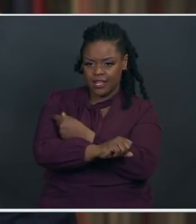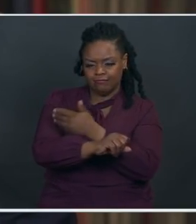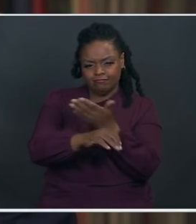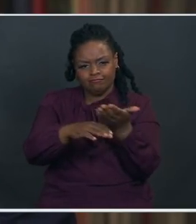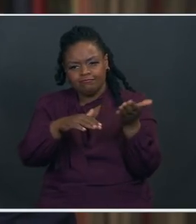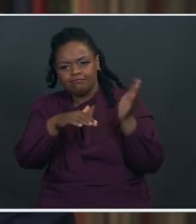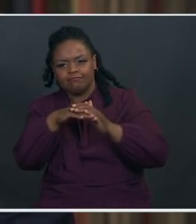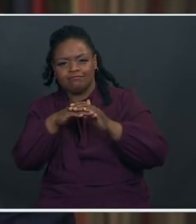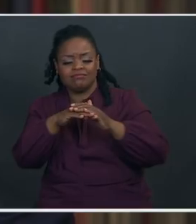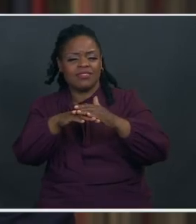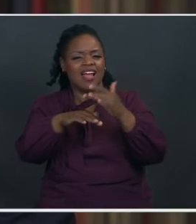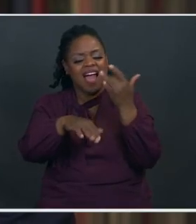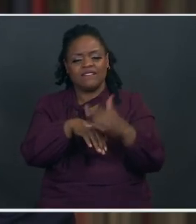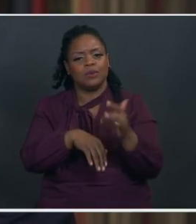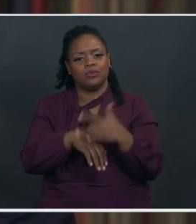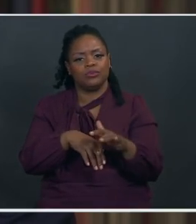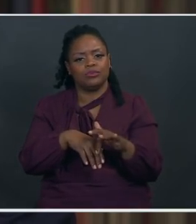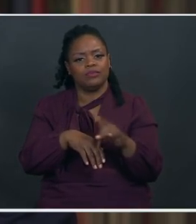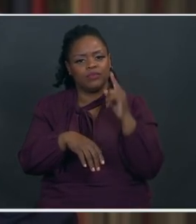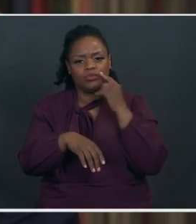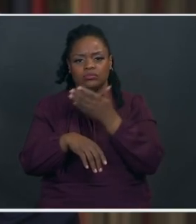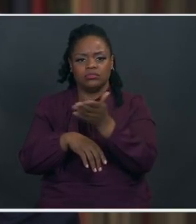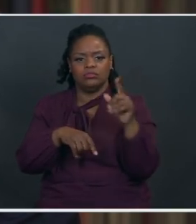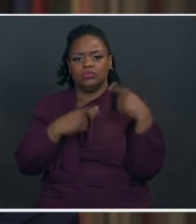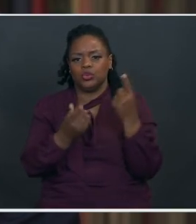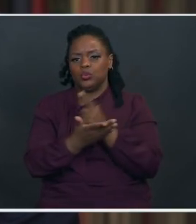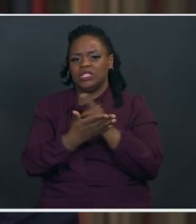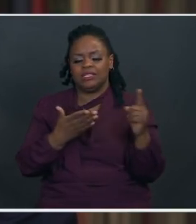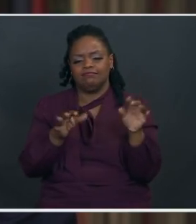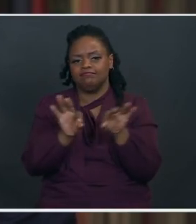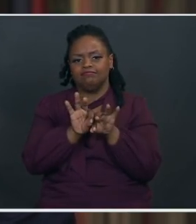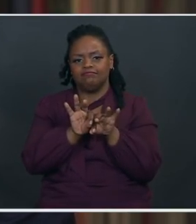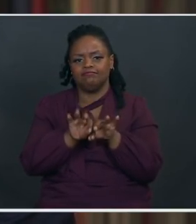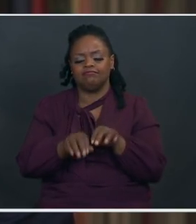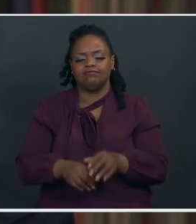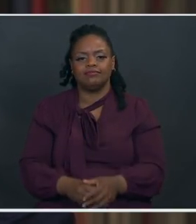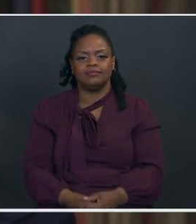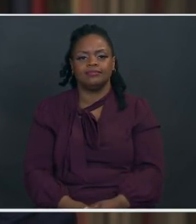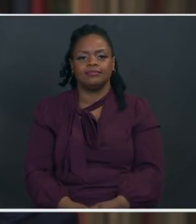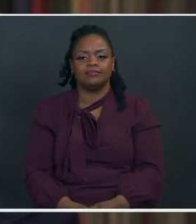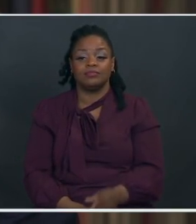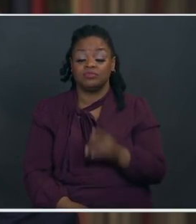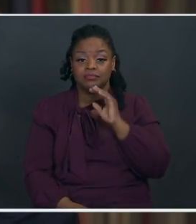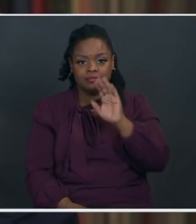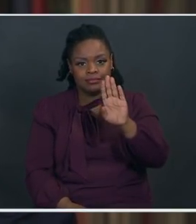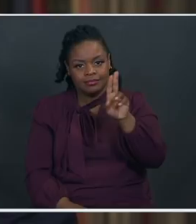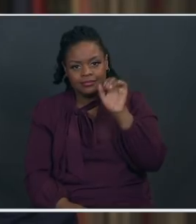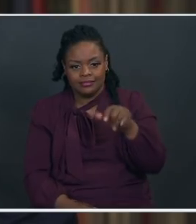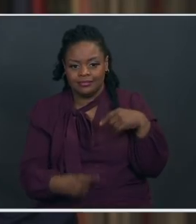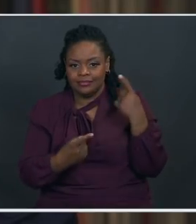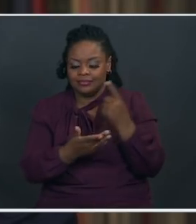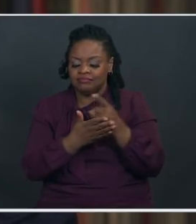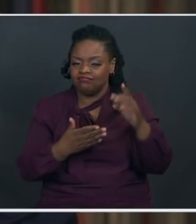So, it's been a busy seven days. You've seen us begin to execute our strategy. We've set up a team,